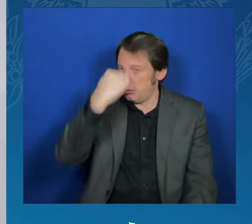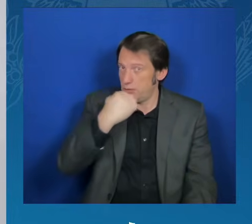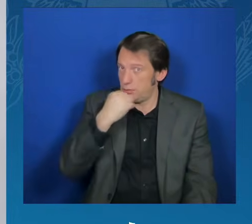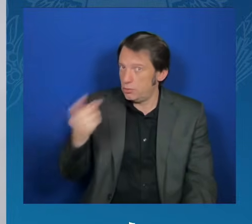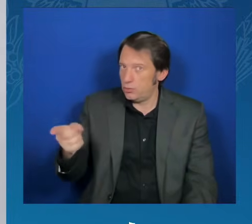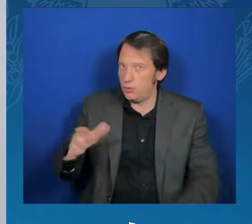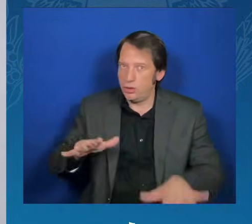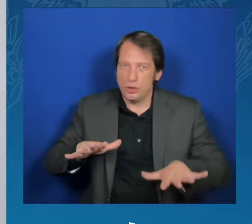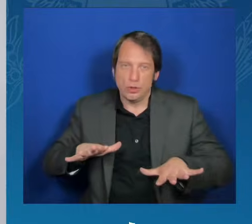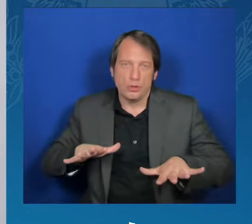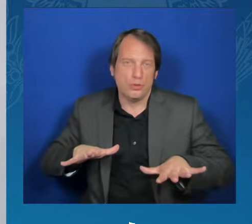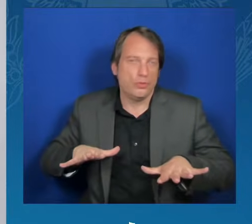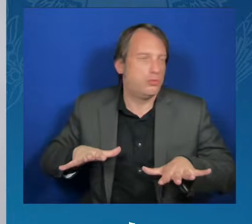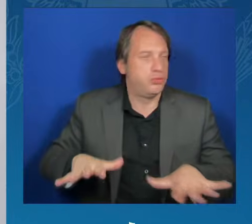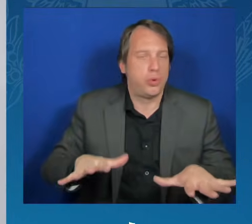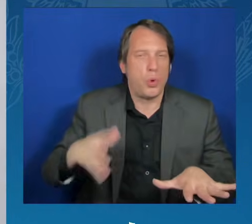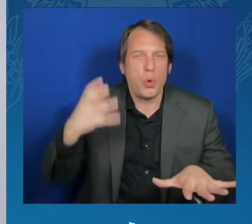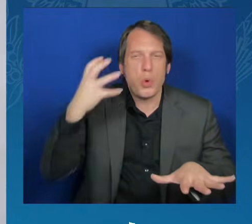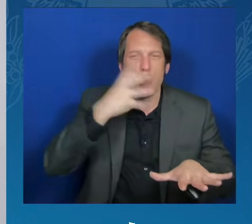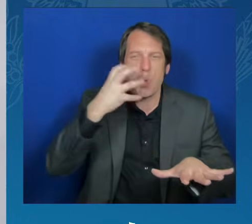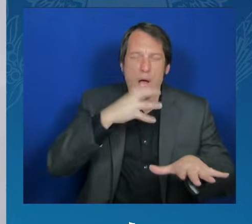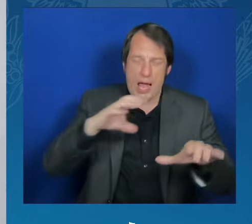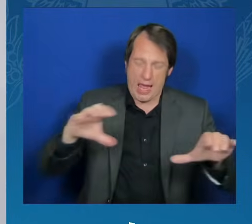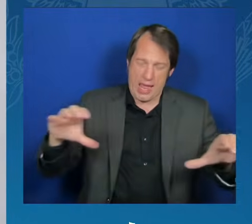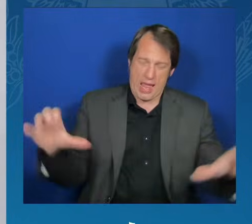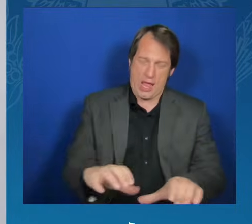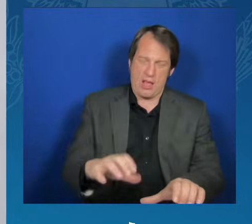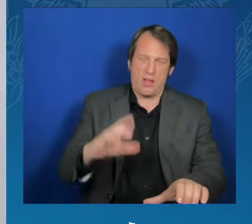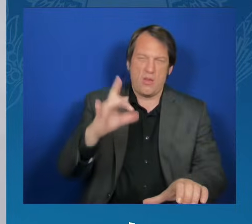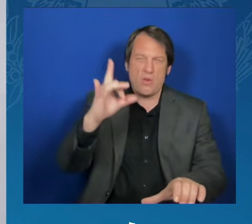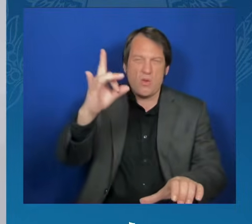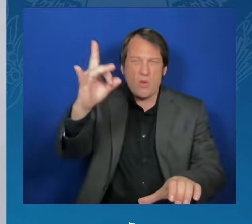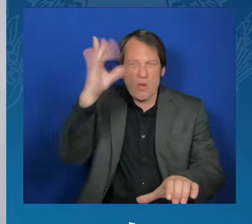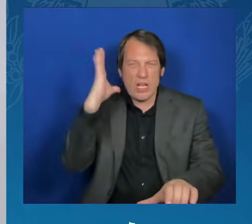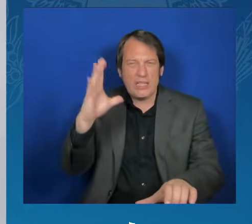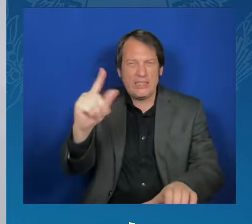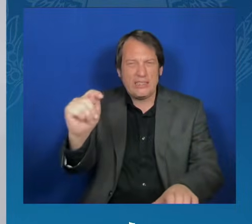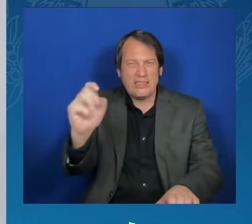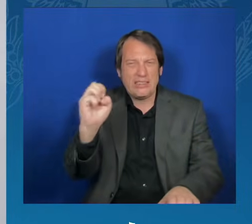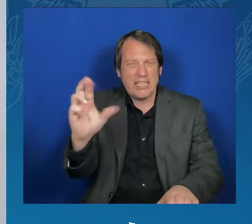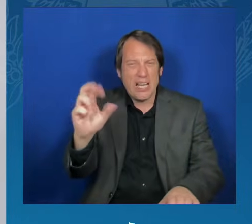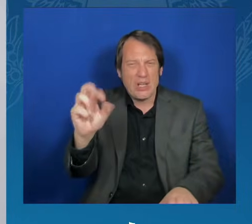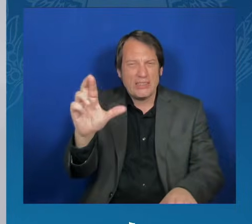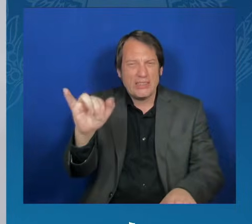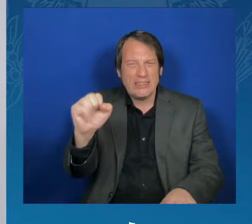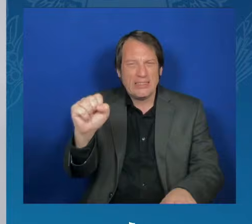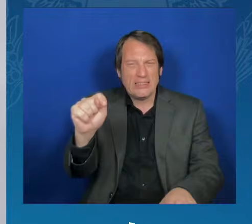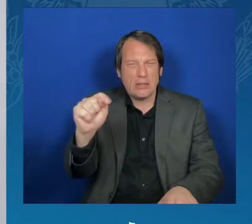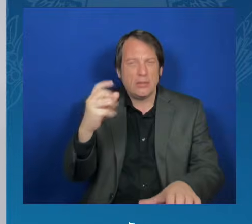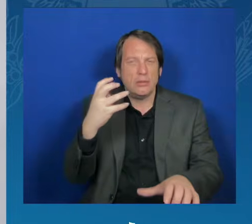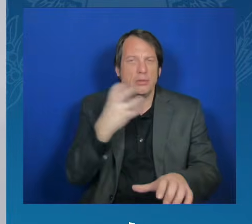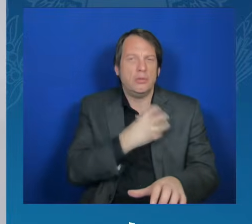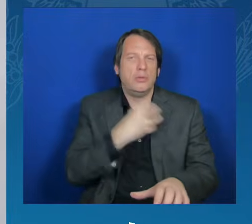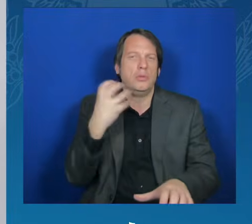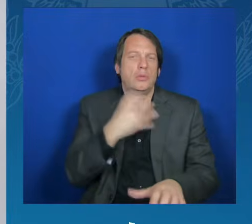that was about slaughtering over 1,200 Israelis, innocent people, many of them young people